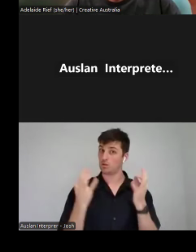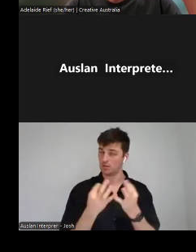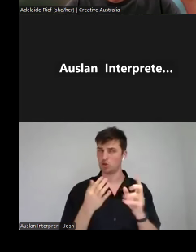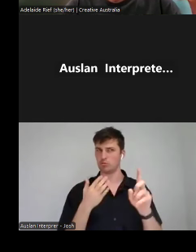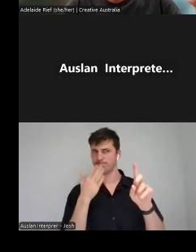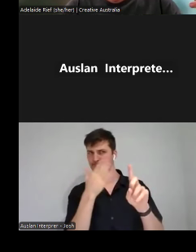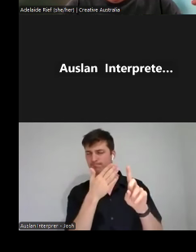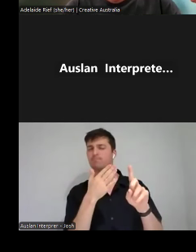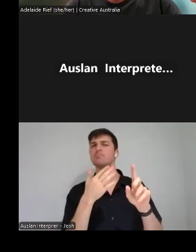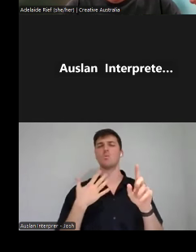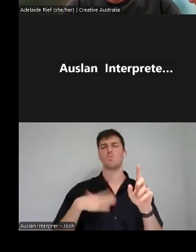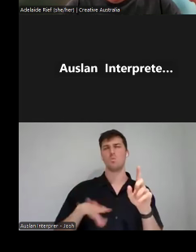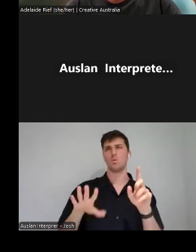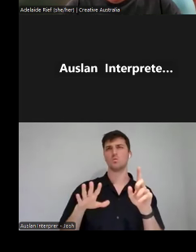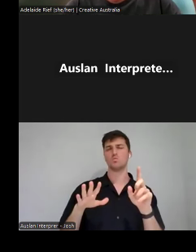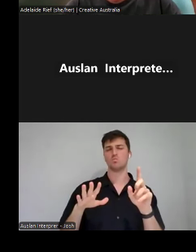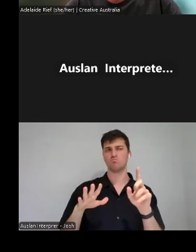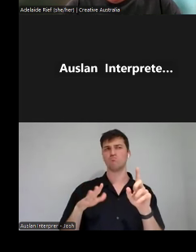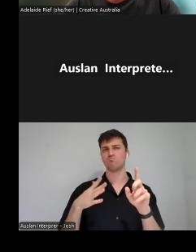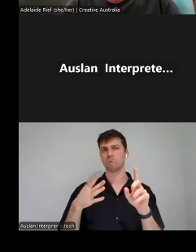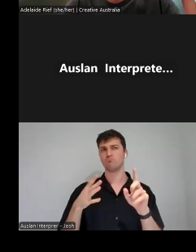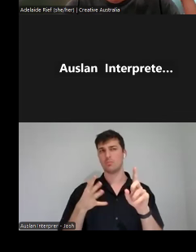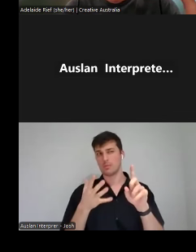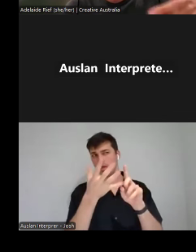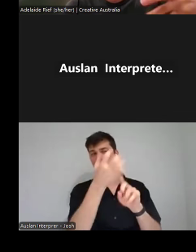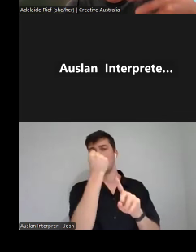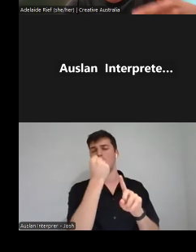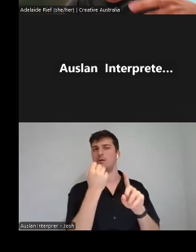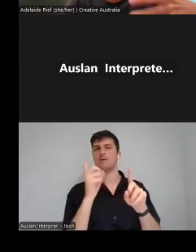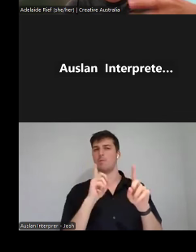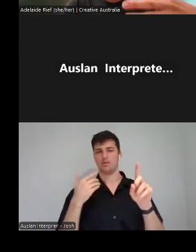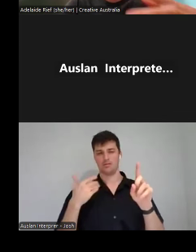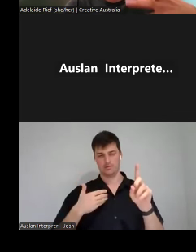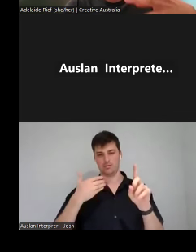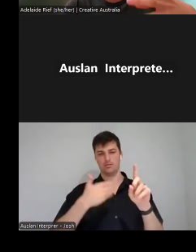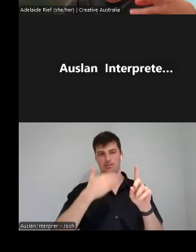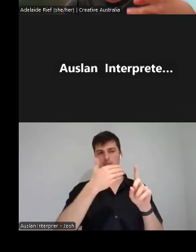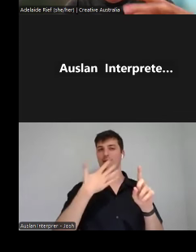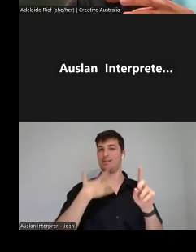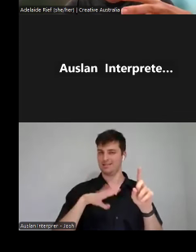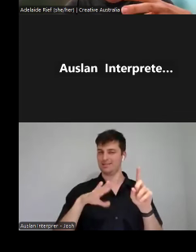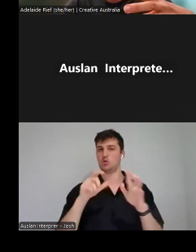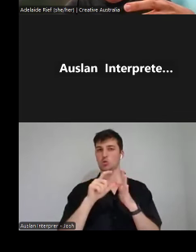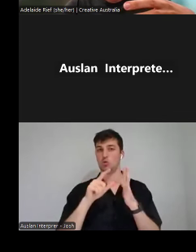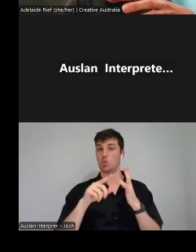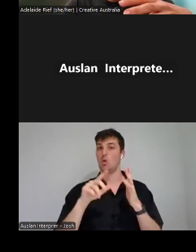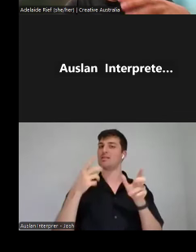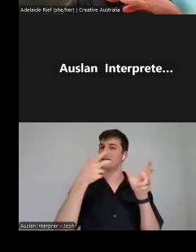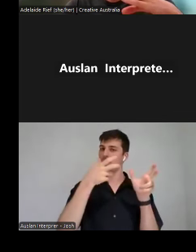and we want to reach that, what are the things that we need to do at a governance level to be